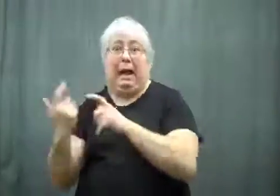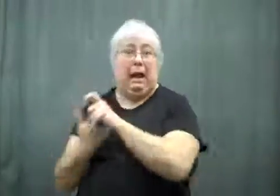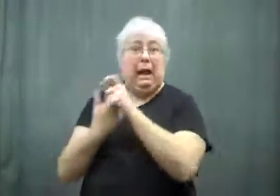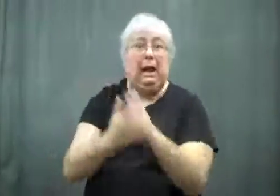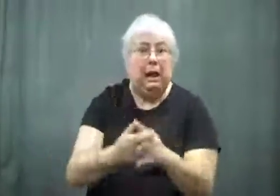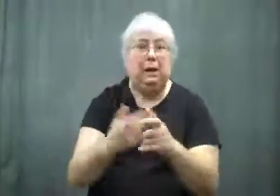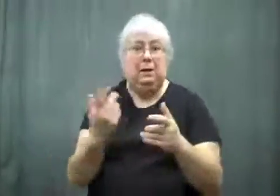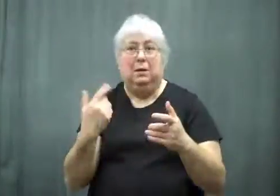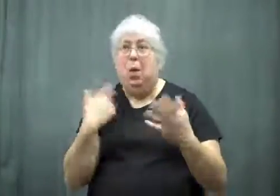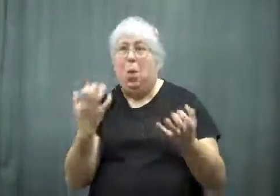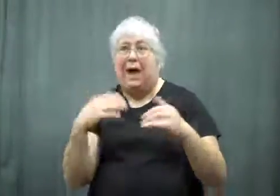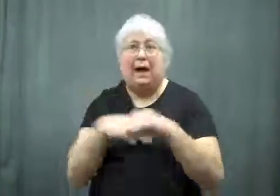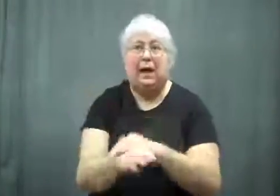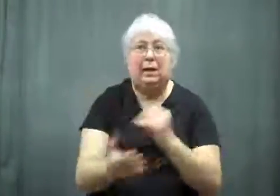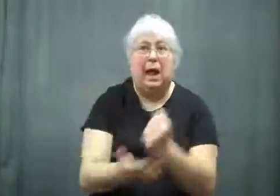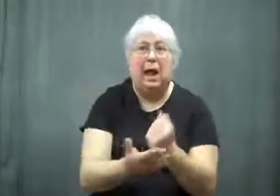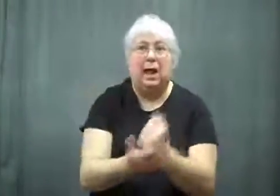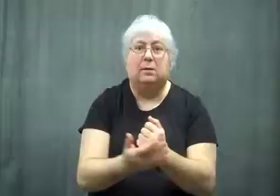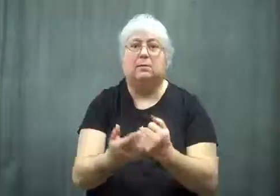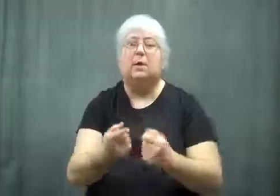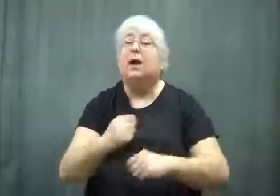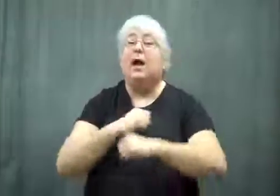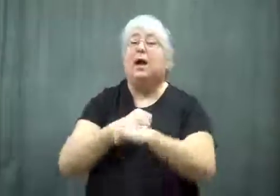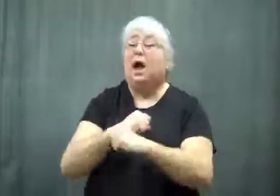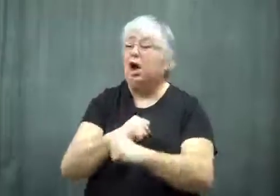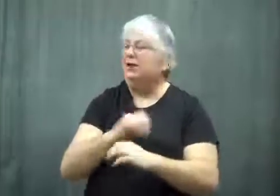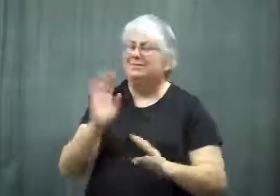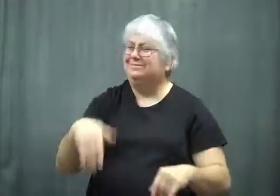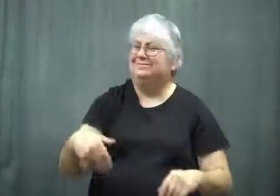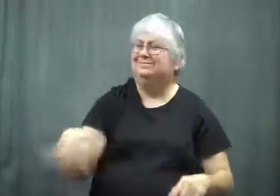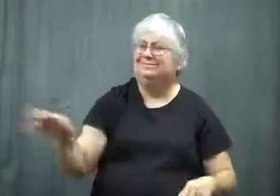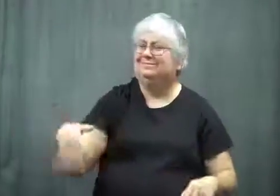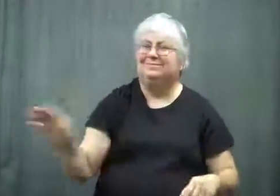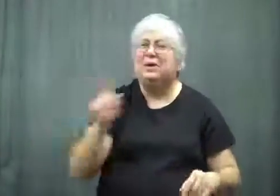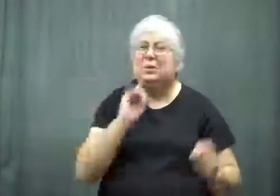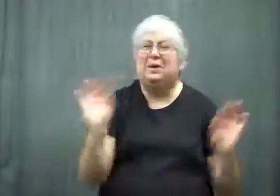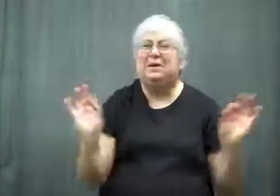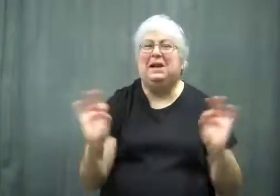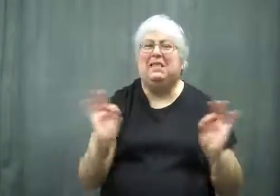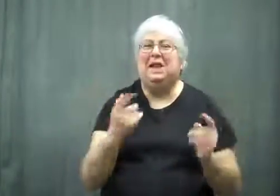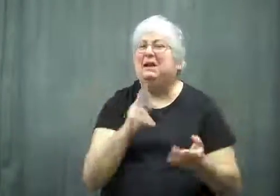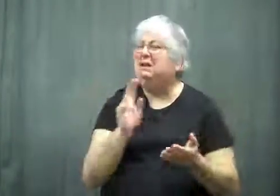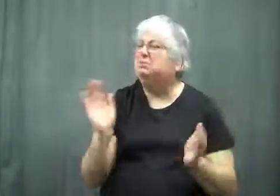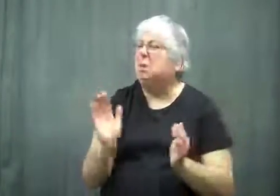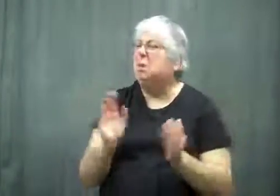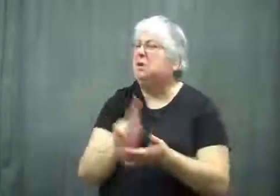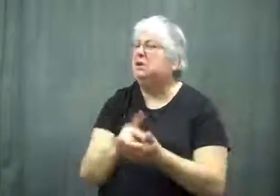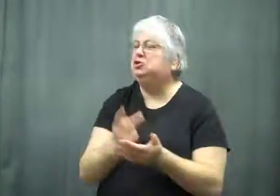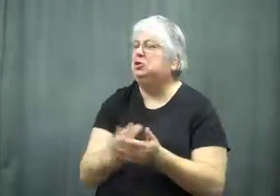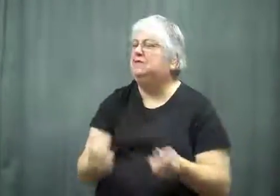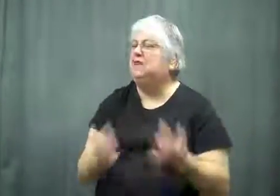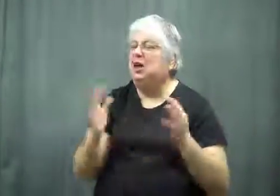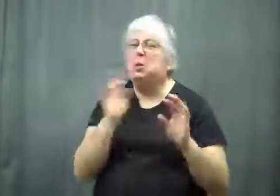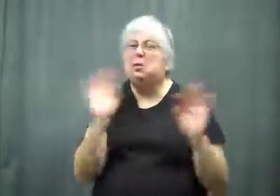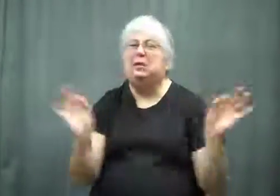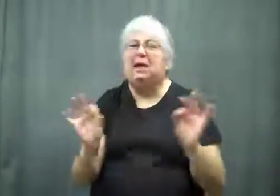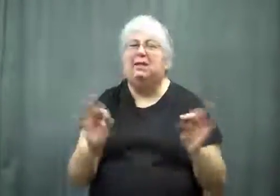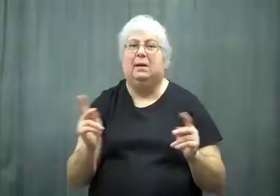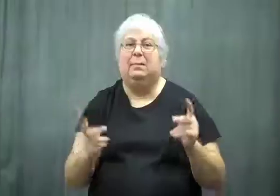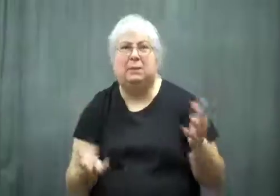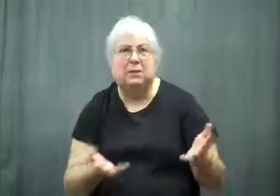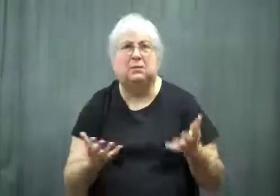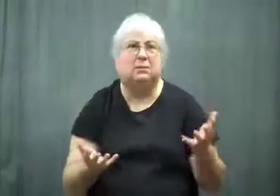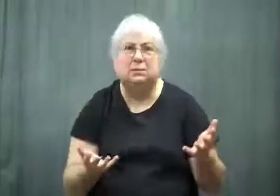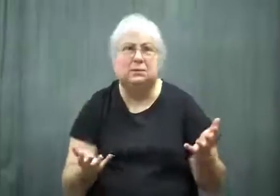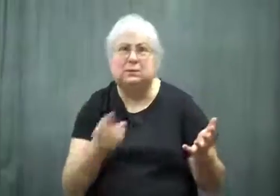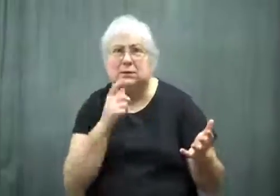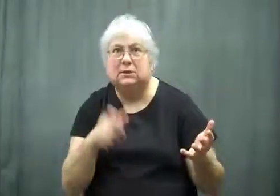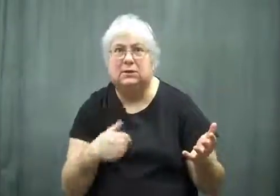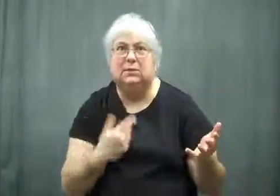they ran to the building and tried to get in to help.